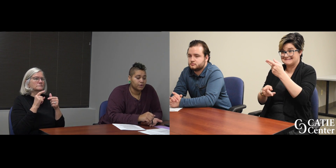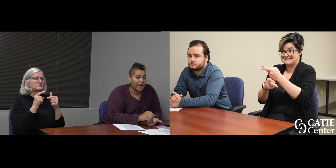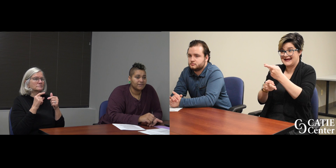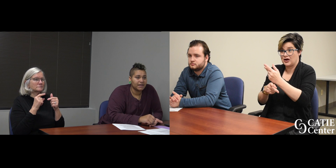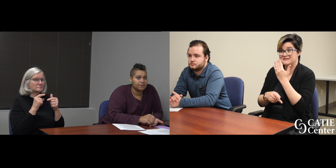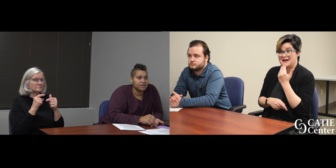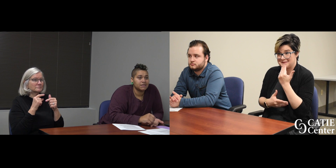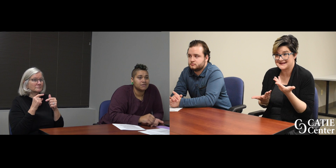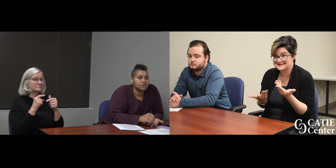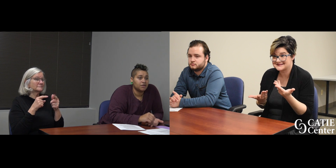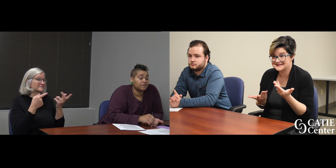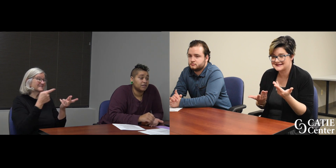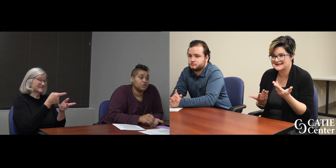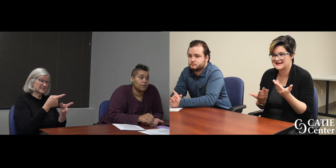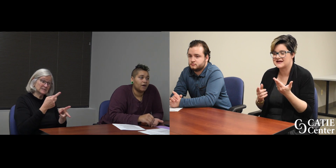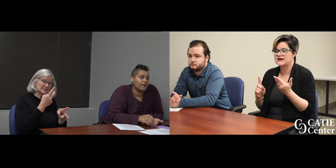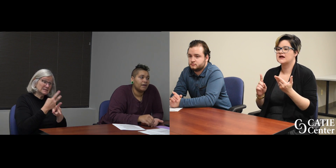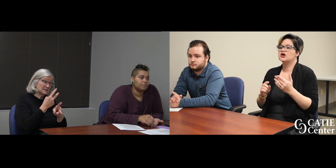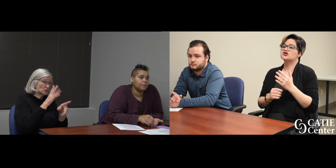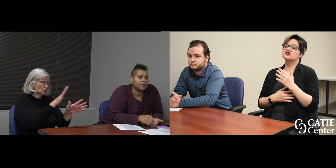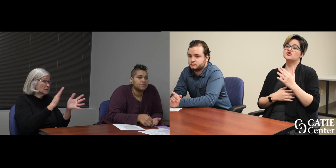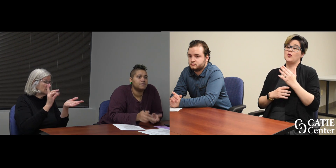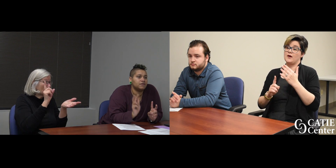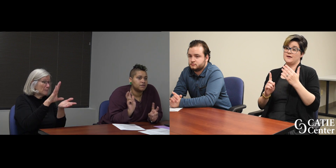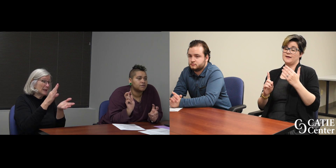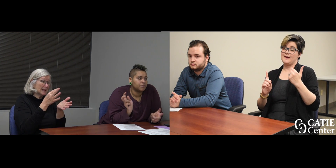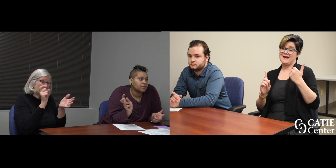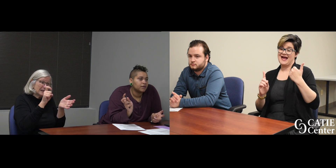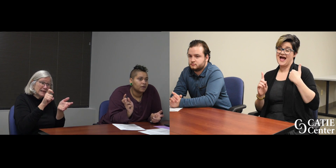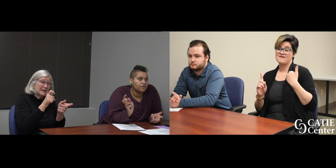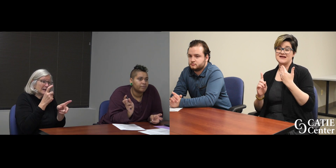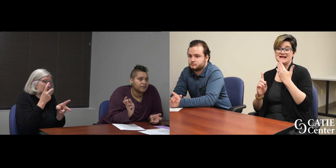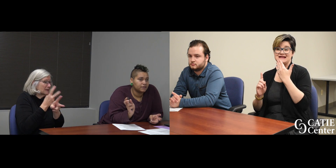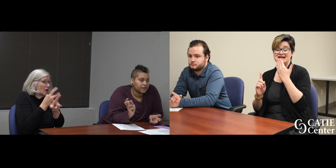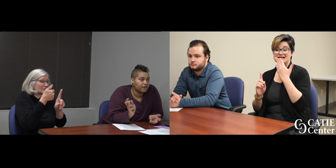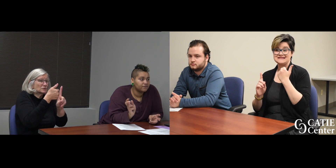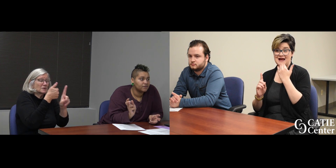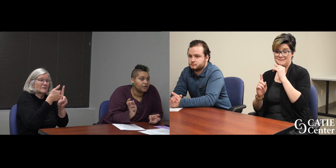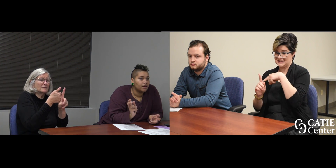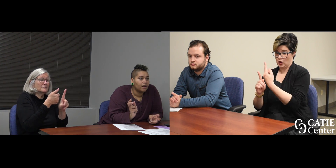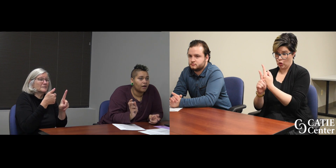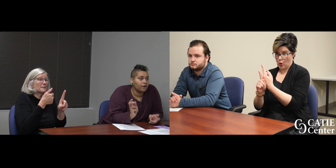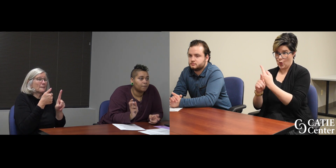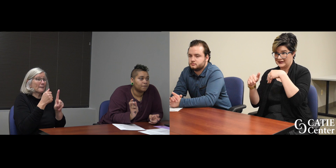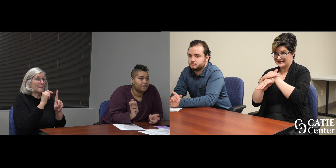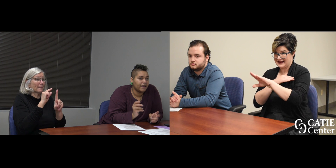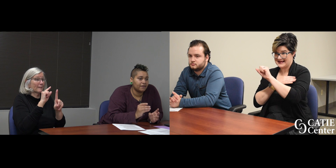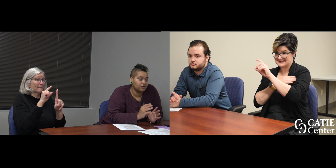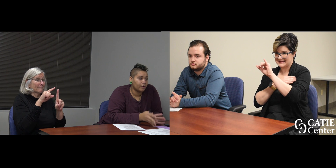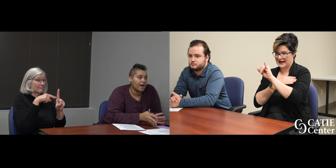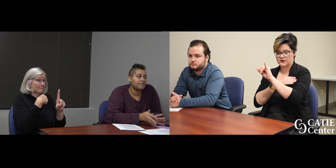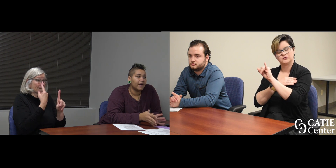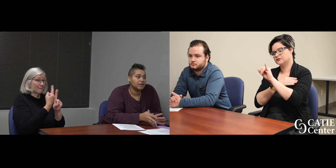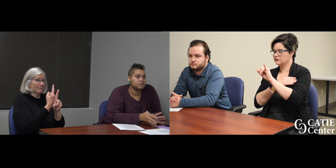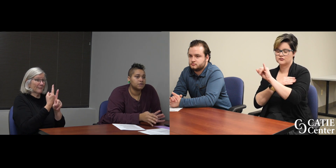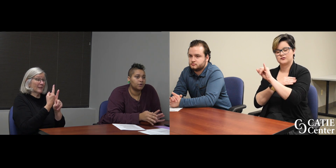so having diabetes isn't enough to get you on that, but because of the disability of being deaf, you have that.